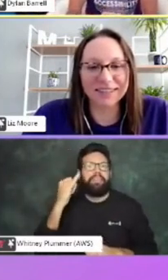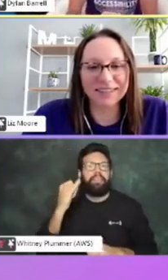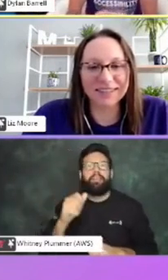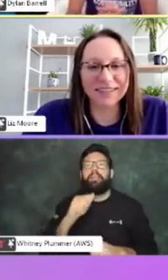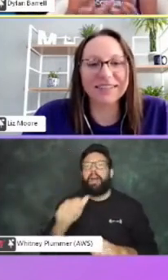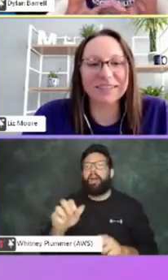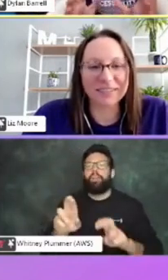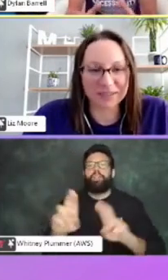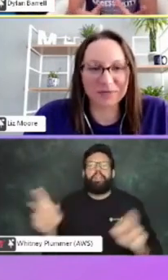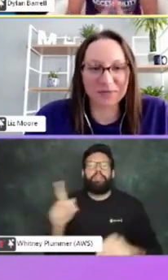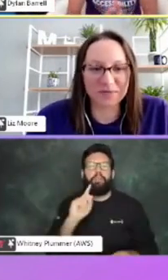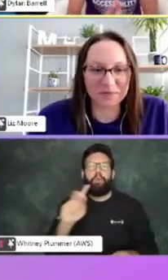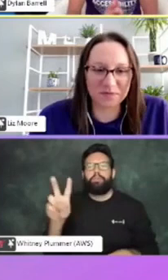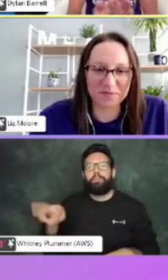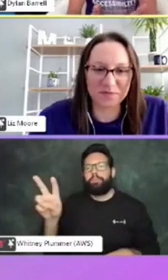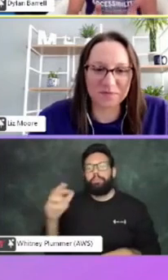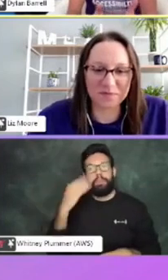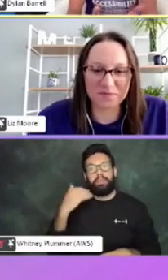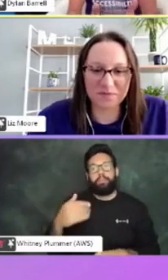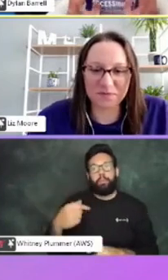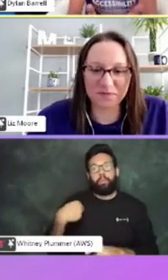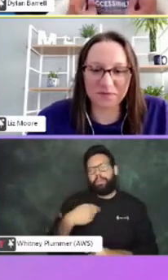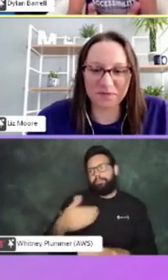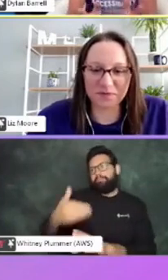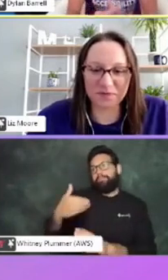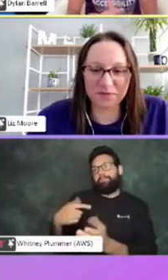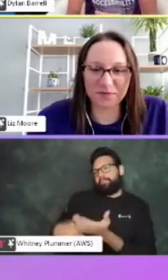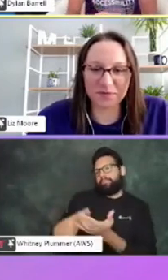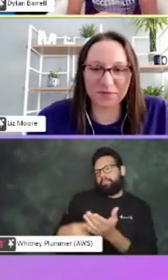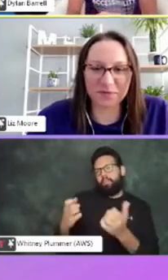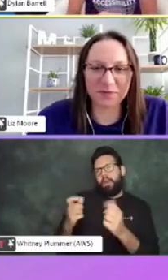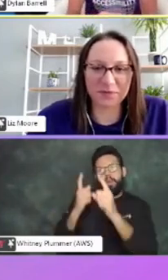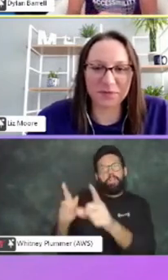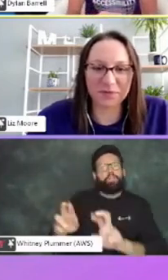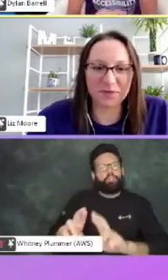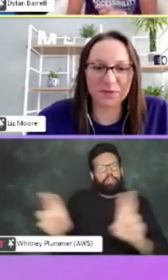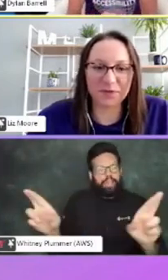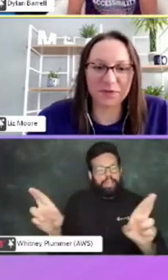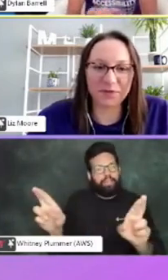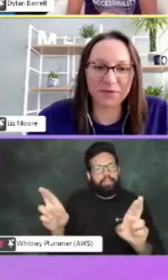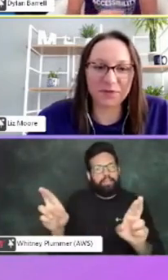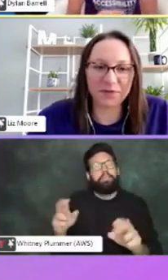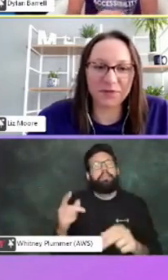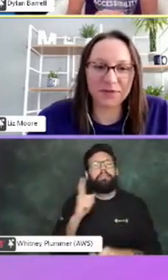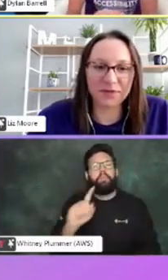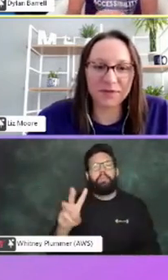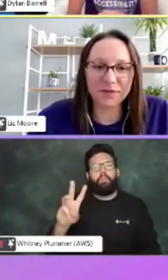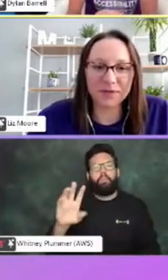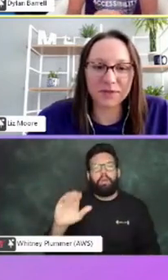But the aim is that you'll be able to do all your testing in an automated or semi-automated way.